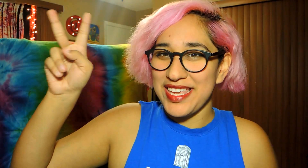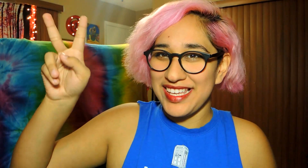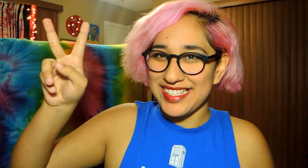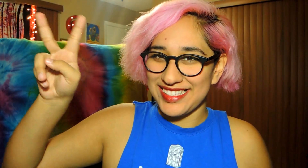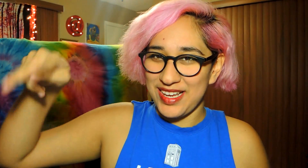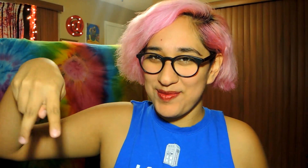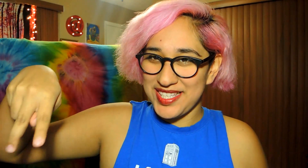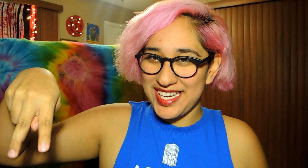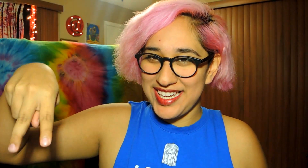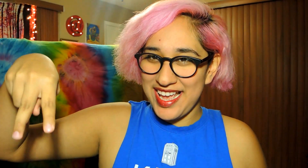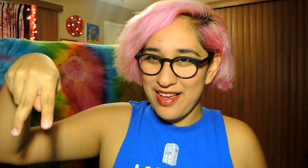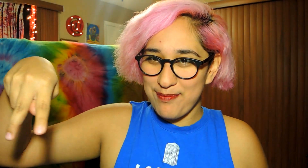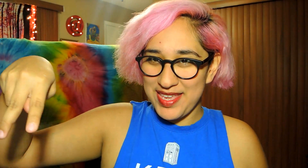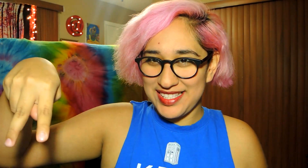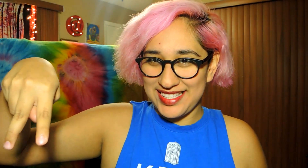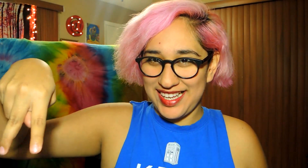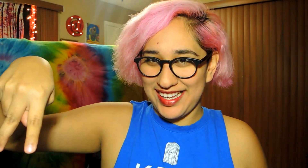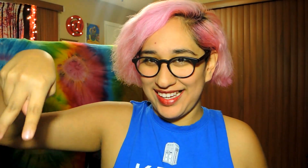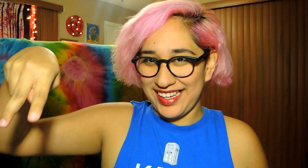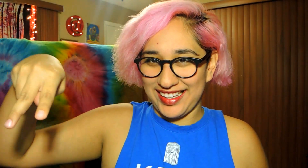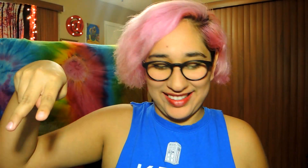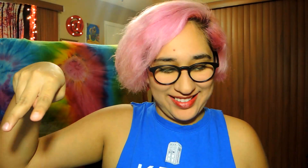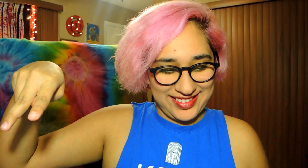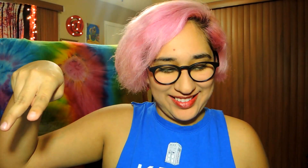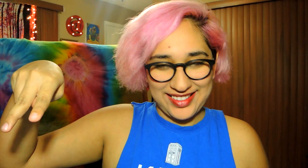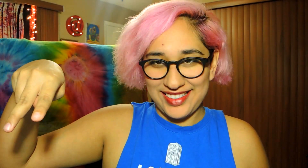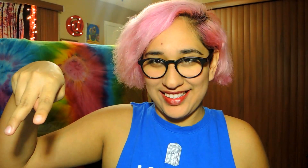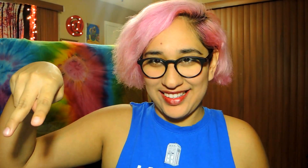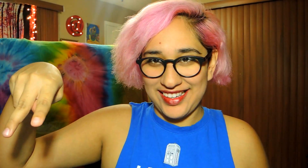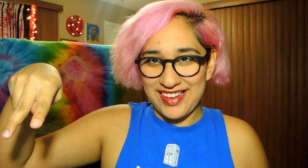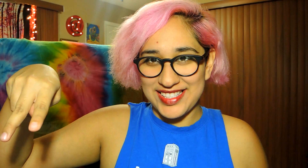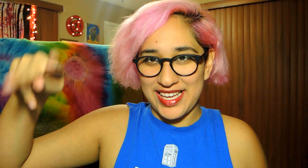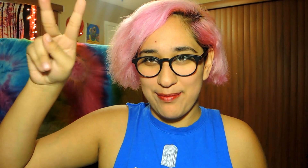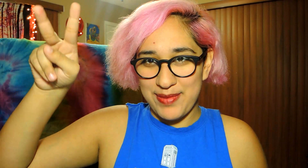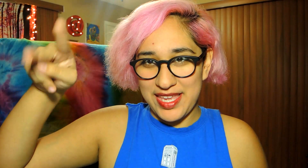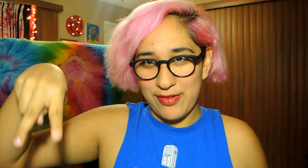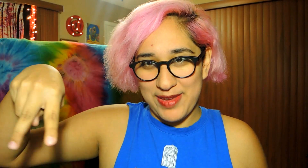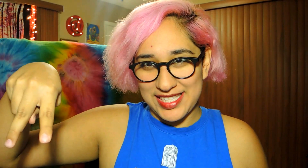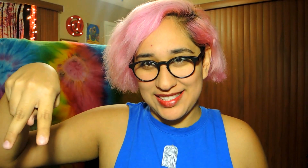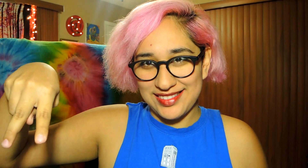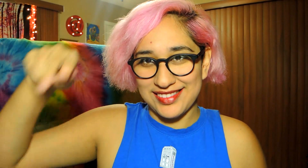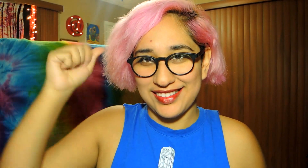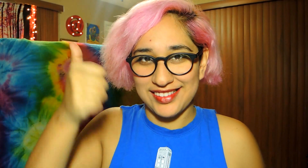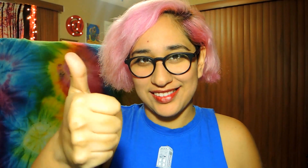"P" is an upside down peace sign!! Nailed it! "P" for "peace"!